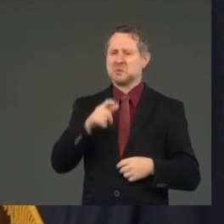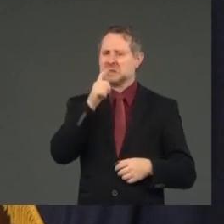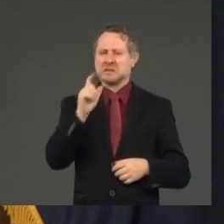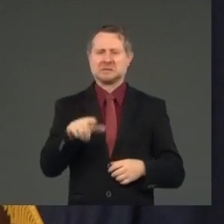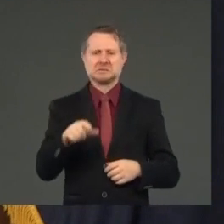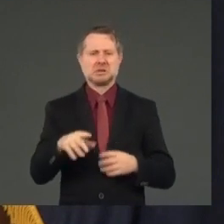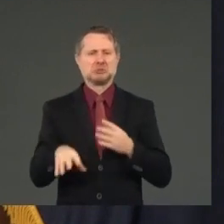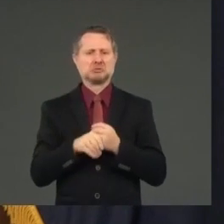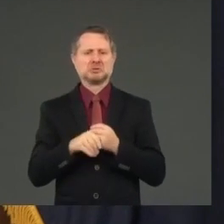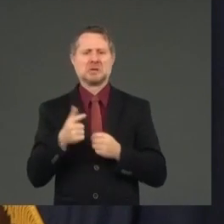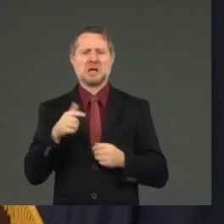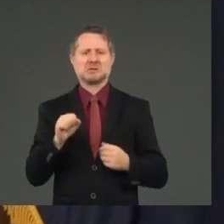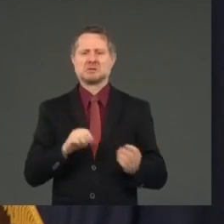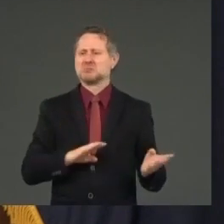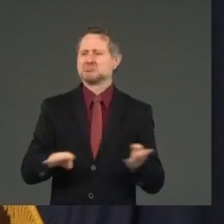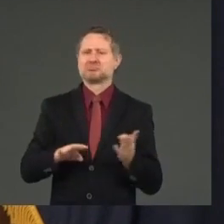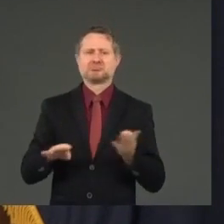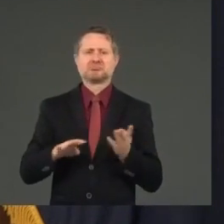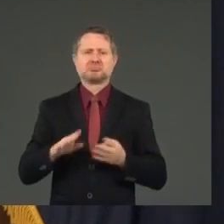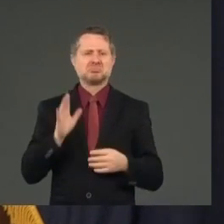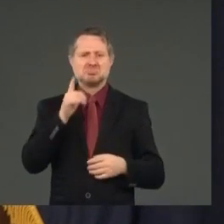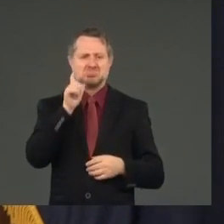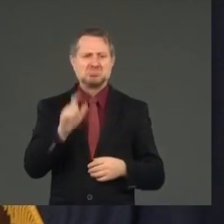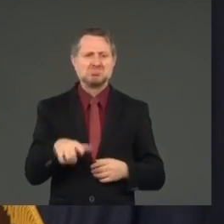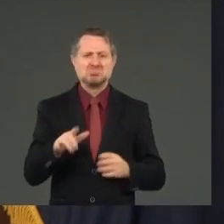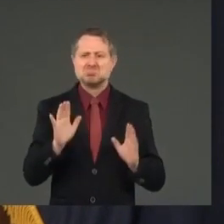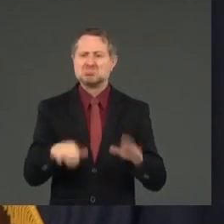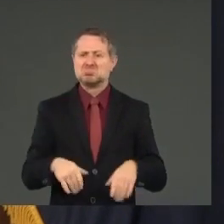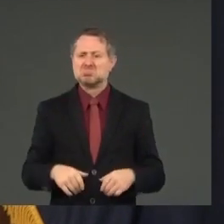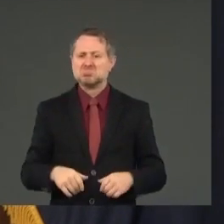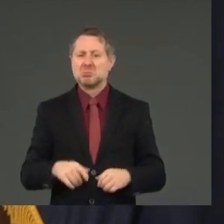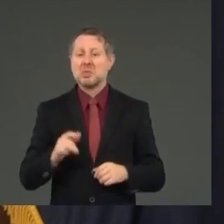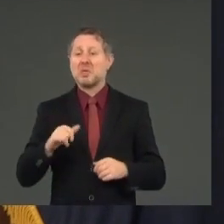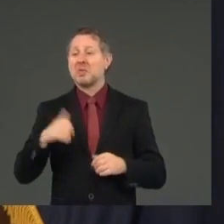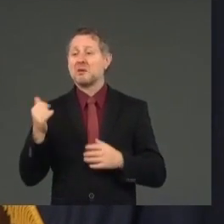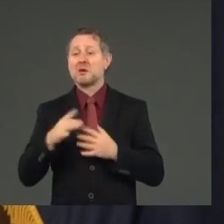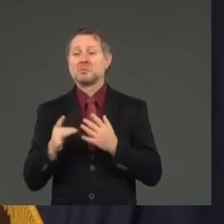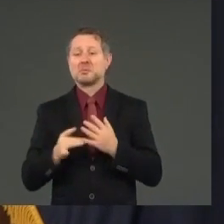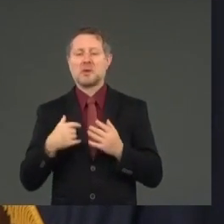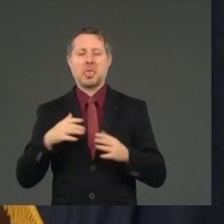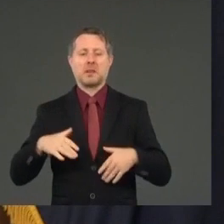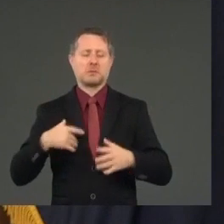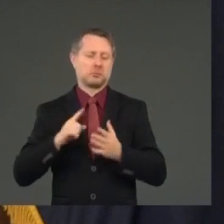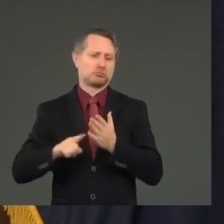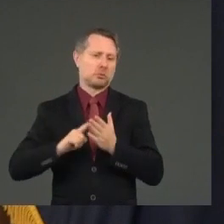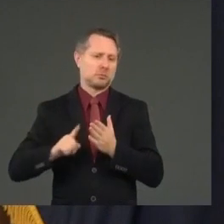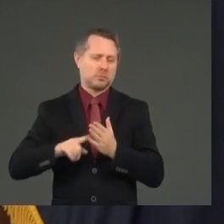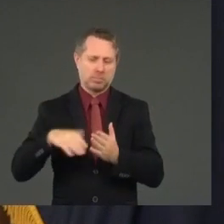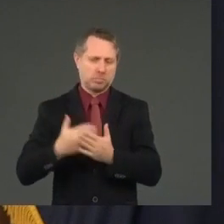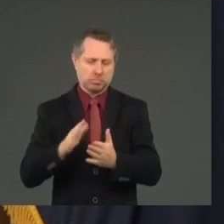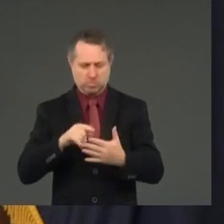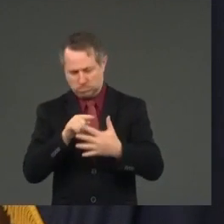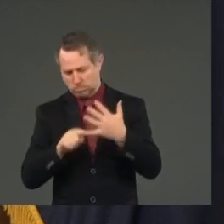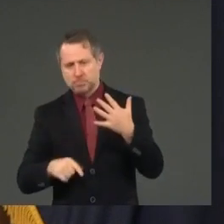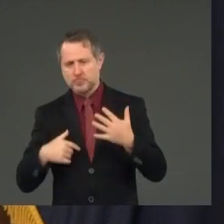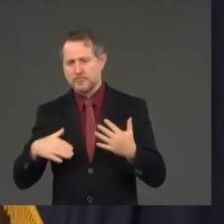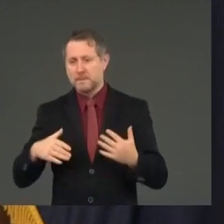SO THE UTILITY COMPANIES ARE THE ONES WHO SAY THEY DON'T NEED ADDITIONAL GAS.